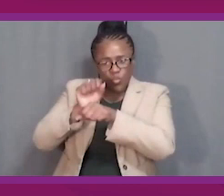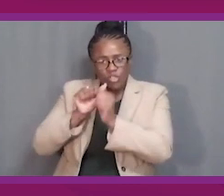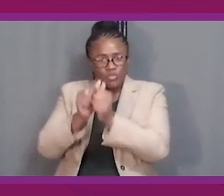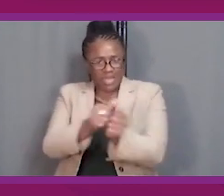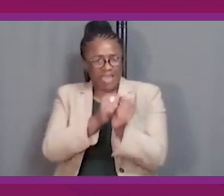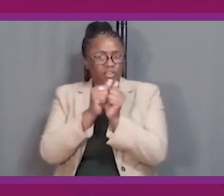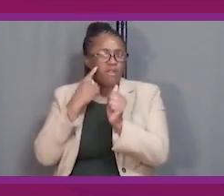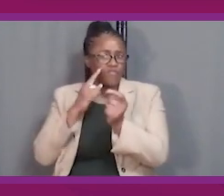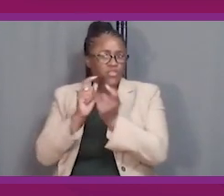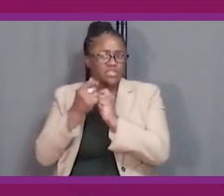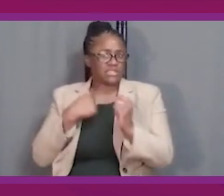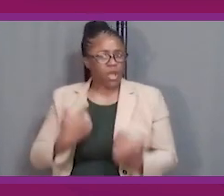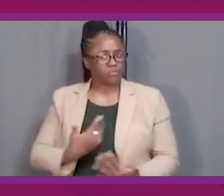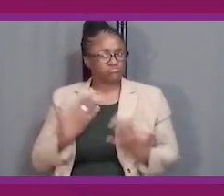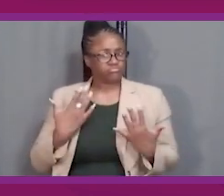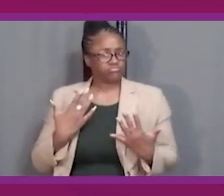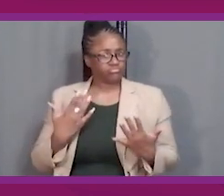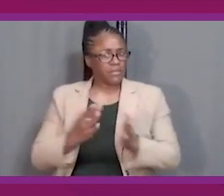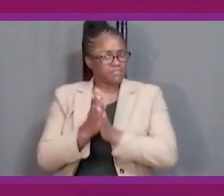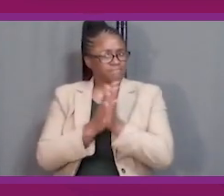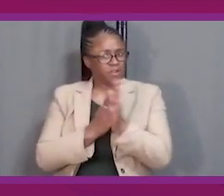Mia Mingus: This is Mia speaking. And I also think just